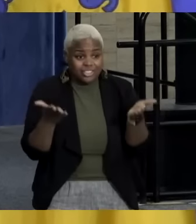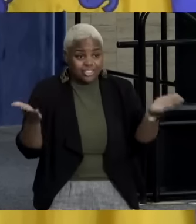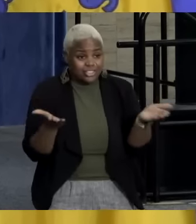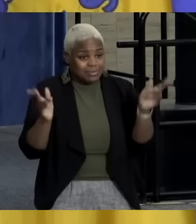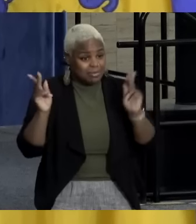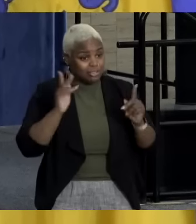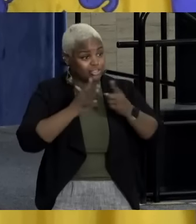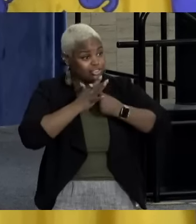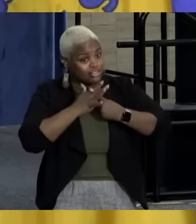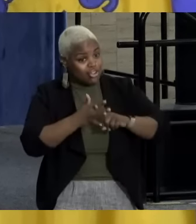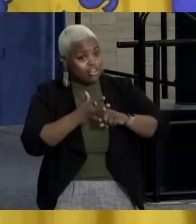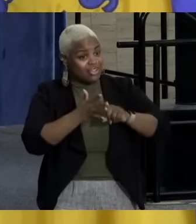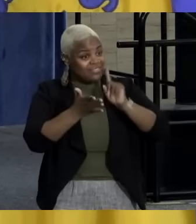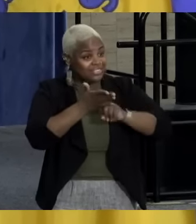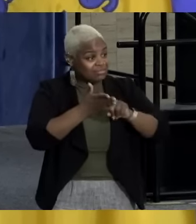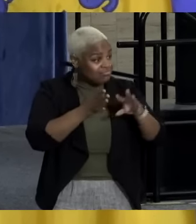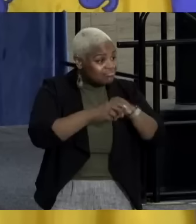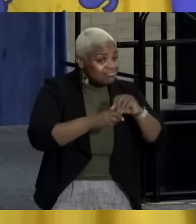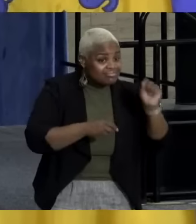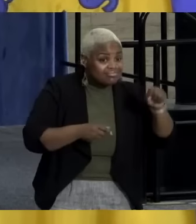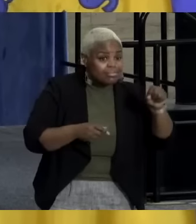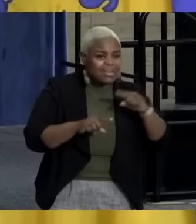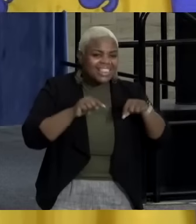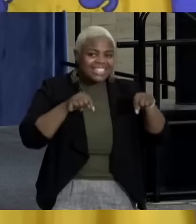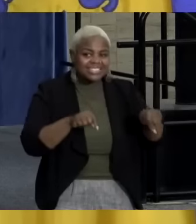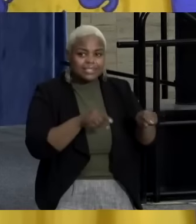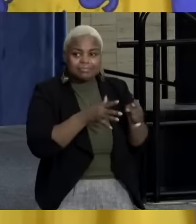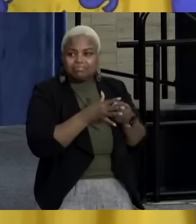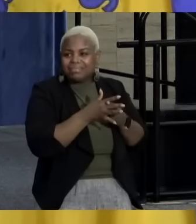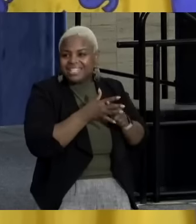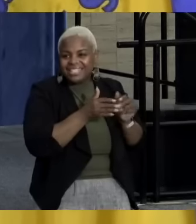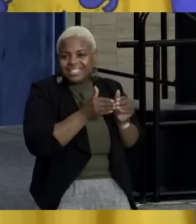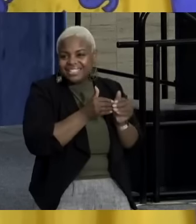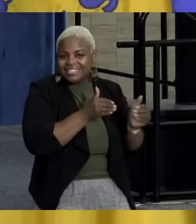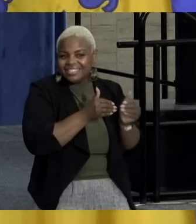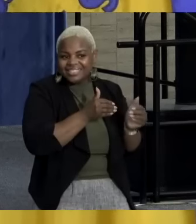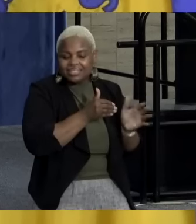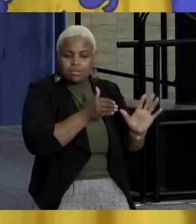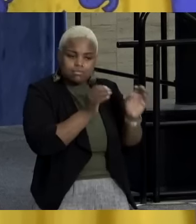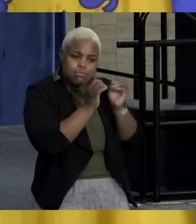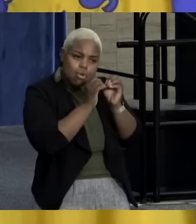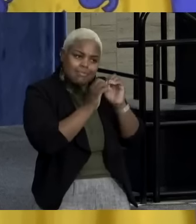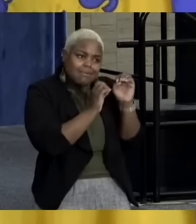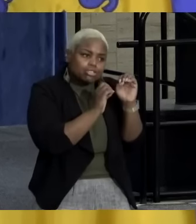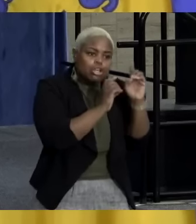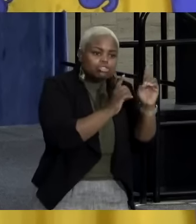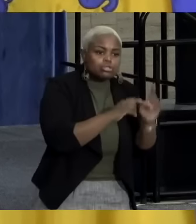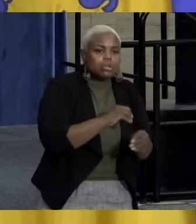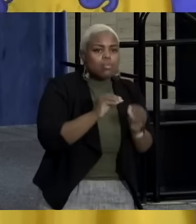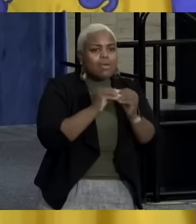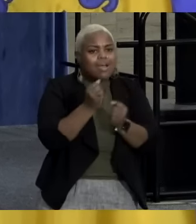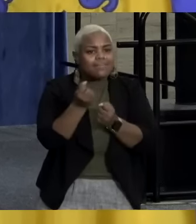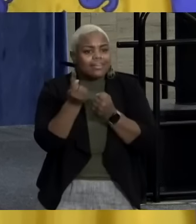beginning. It will take more education and more advocacy to ensure this change benefits the tens